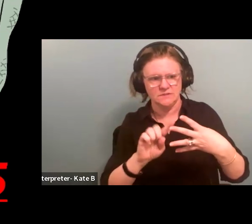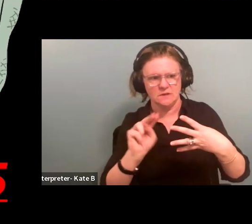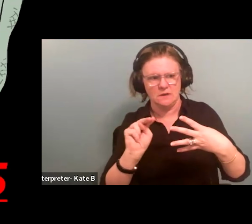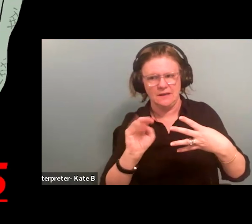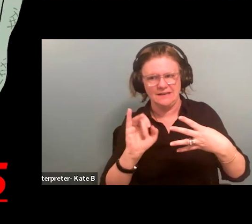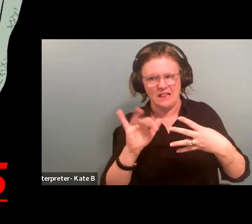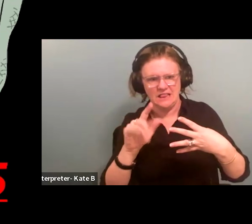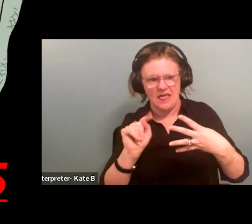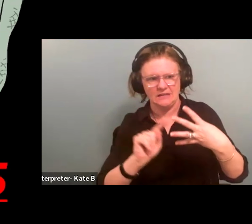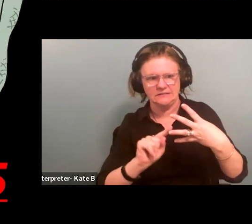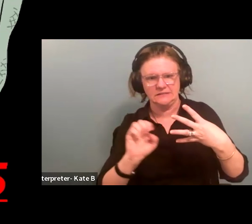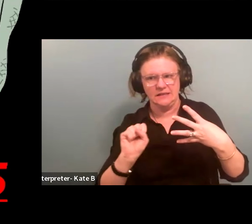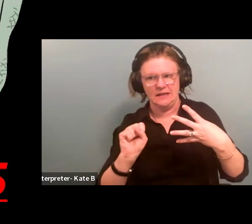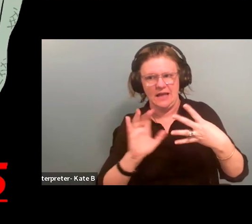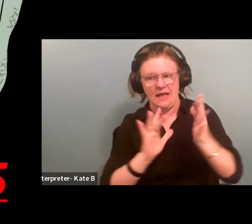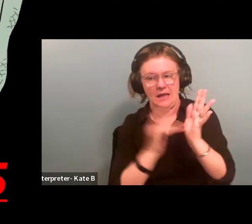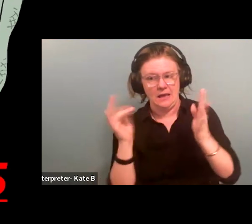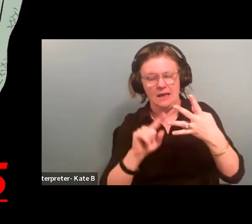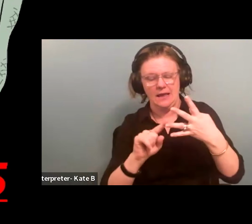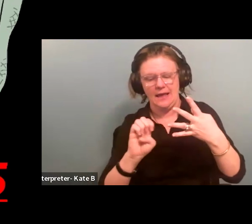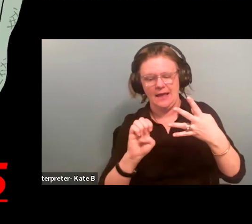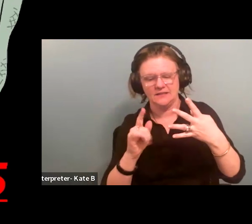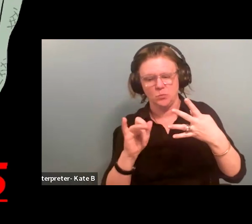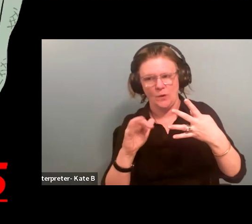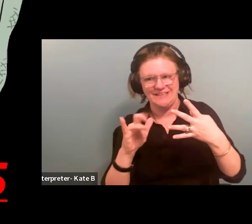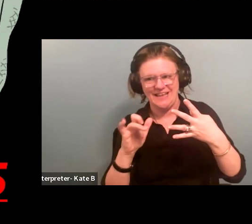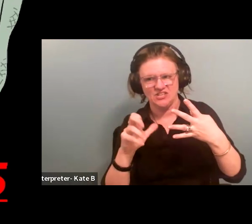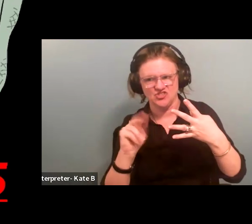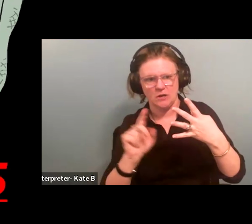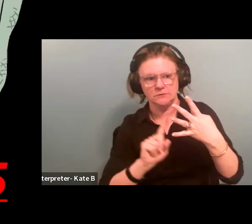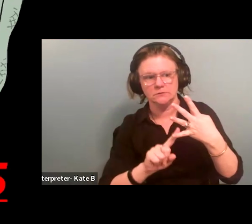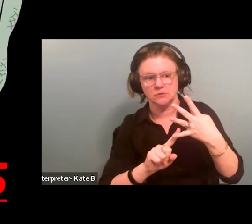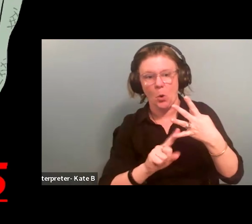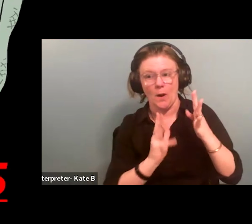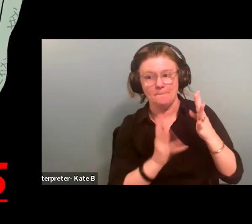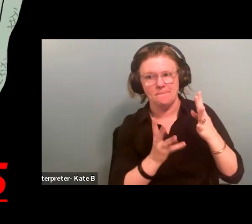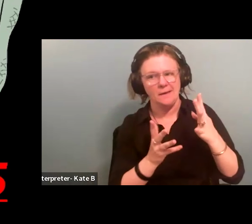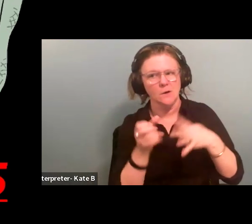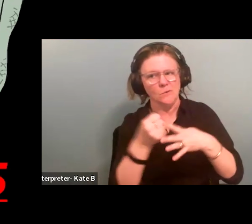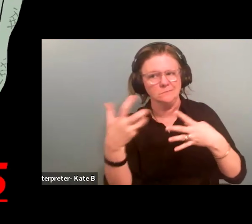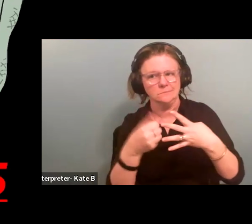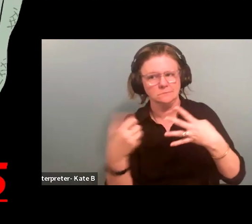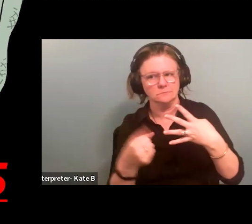call the number, and make a report. We want to make sure that older adults are protected.